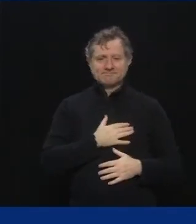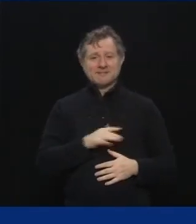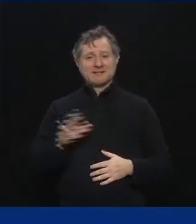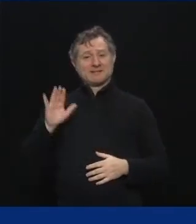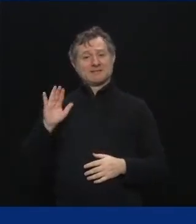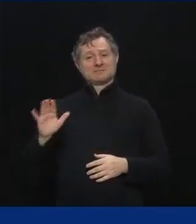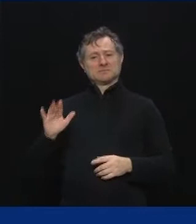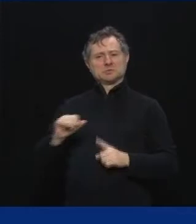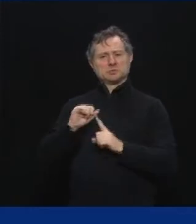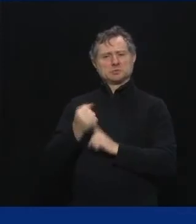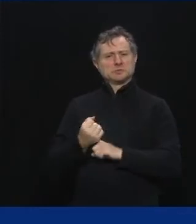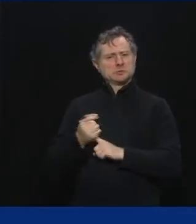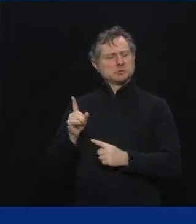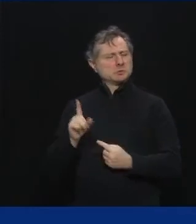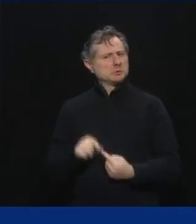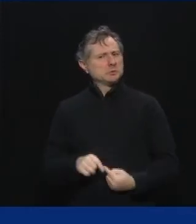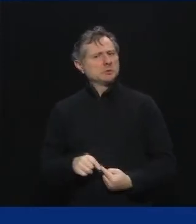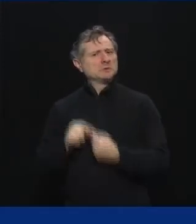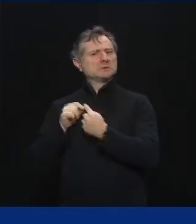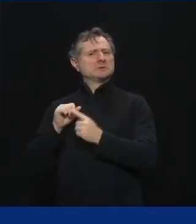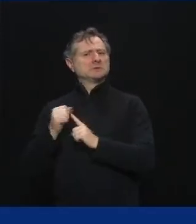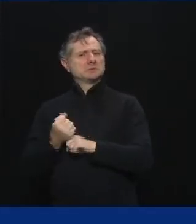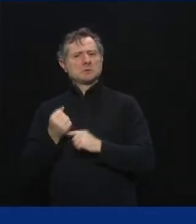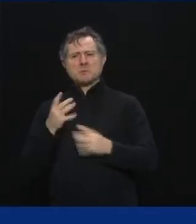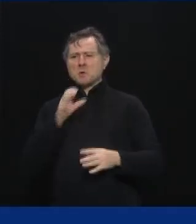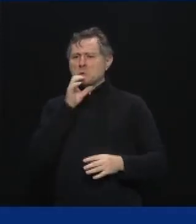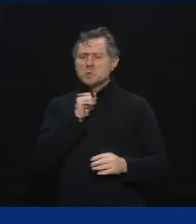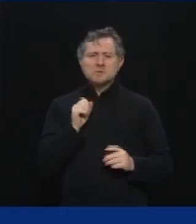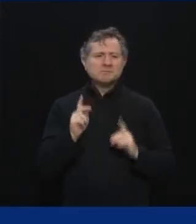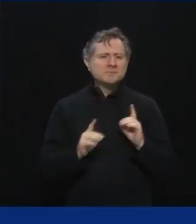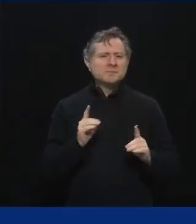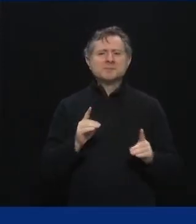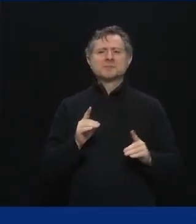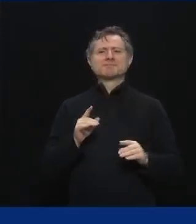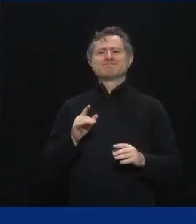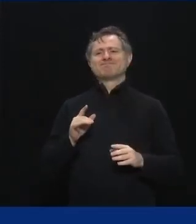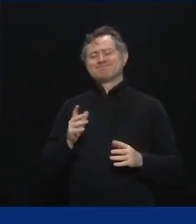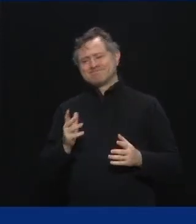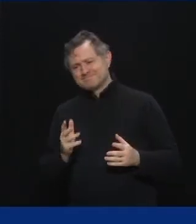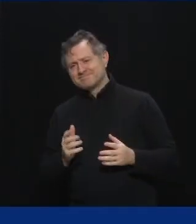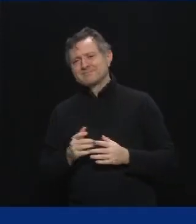BUT HIS STORY CANNOT BE HIJACKED BY THE ANTI-VAXERS. HE HAD UNIQUE CIRCUMSTANCES, AS